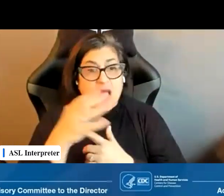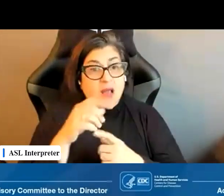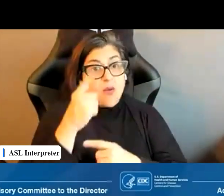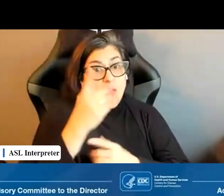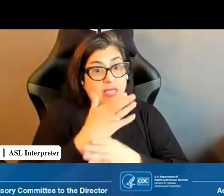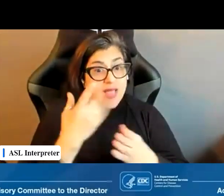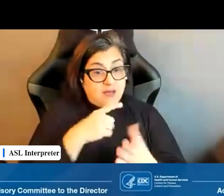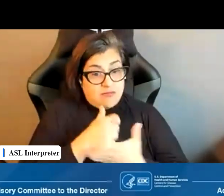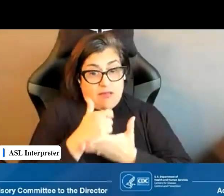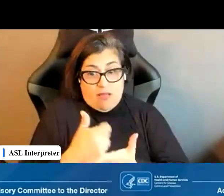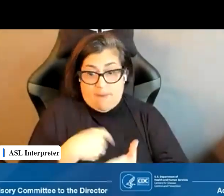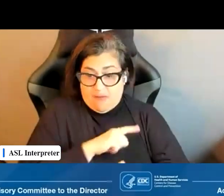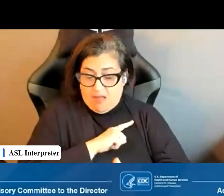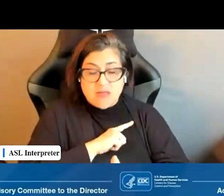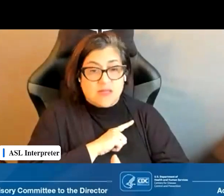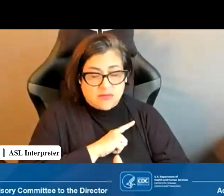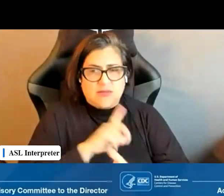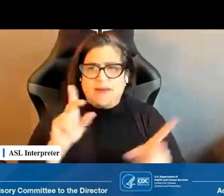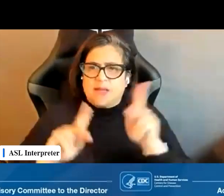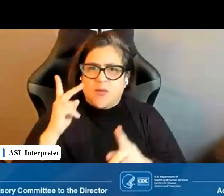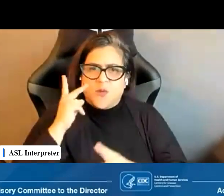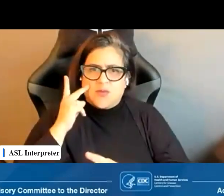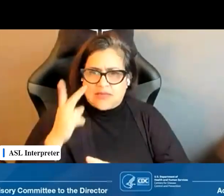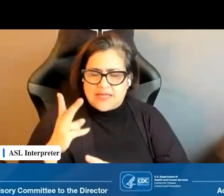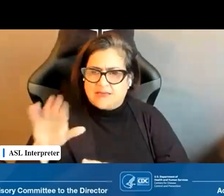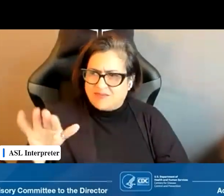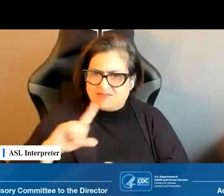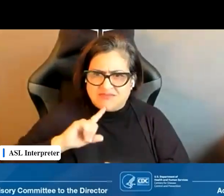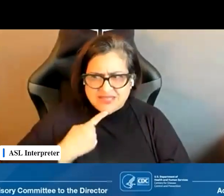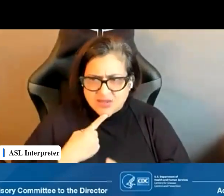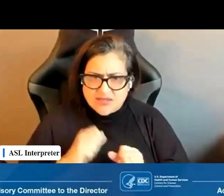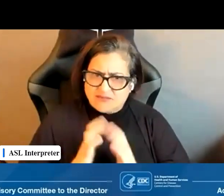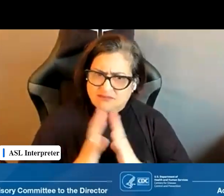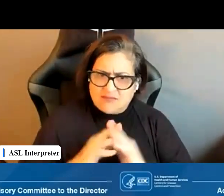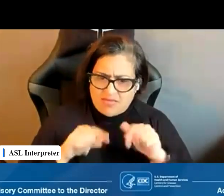is that people were seeing how serious we were about actually building this organization.